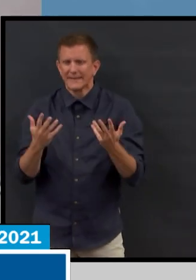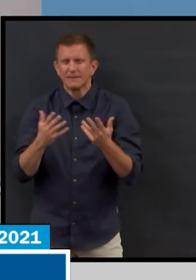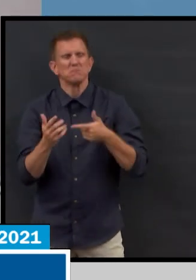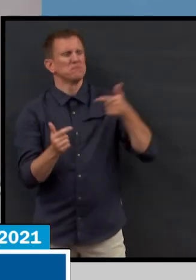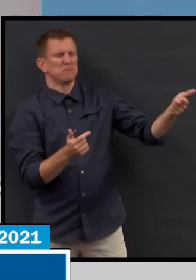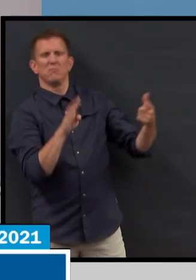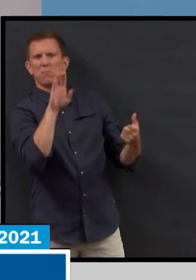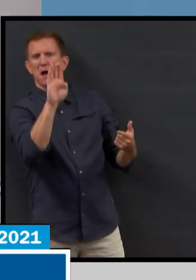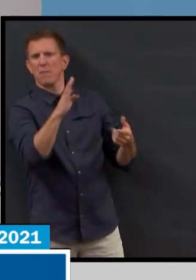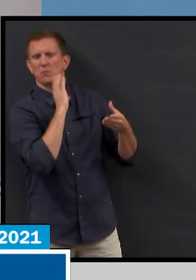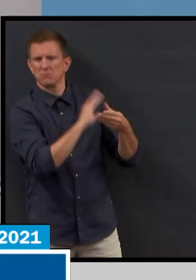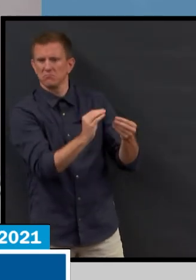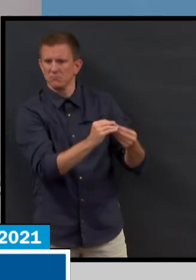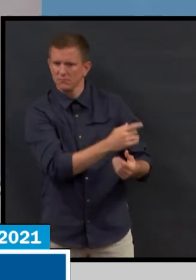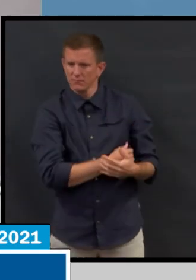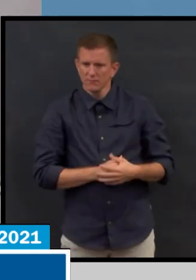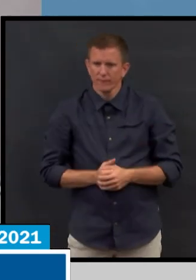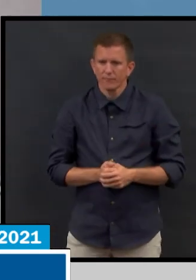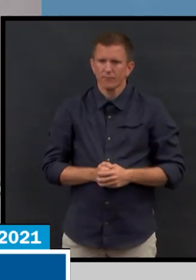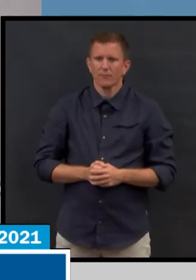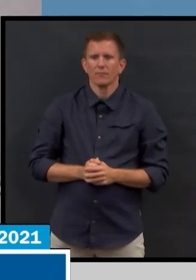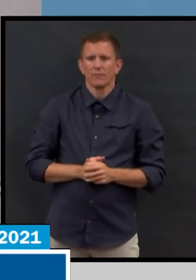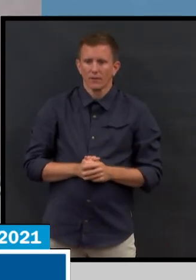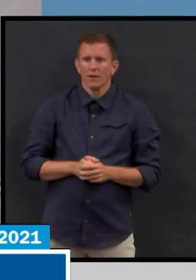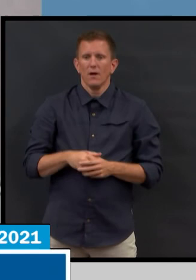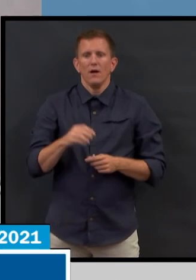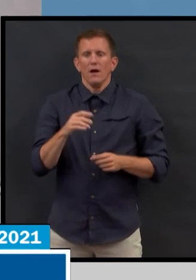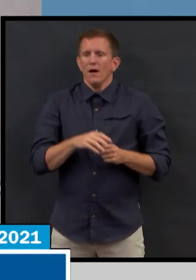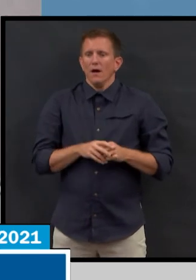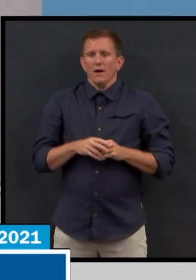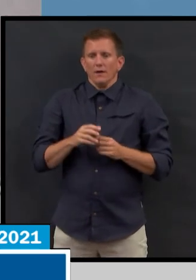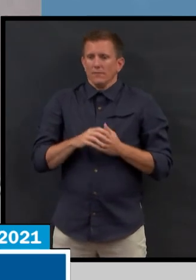mean that people can't wear face coverings if they wanted that if they want that added protection